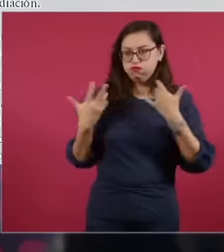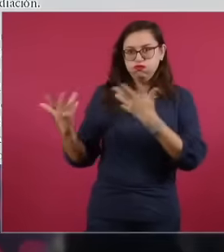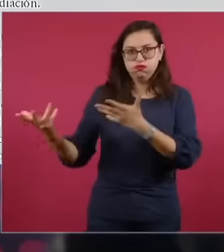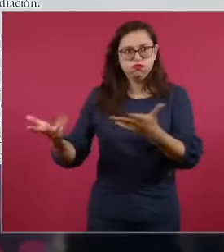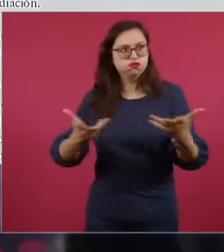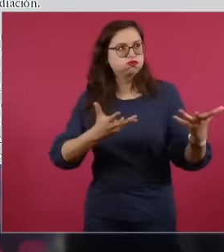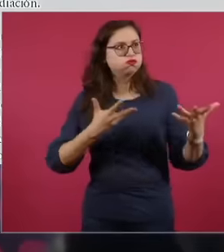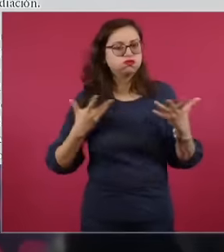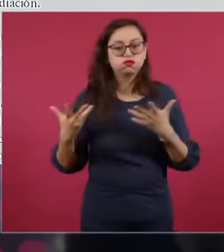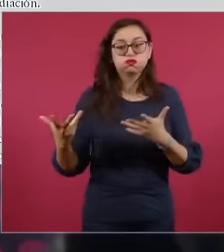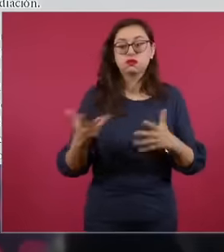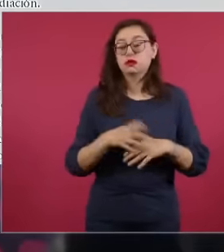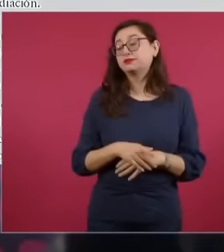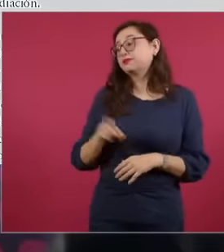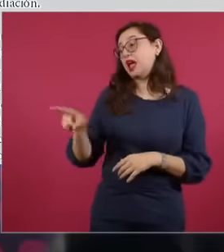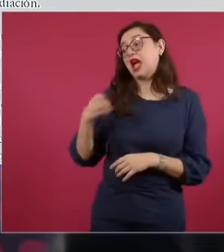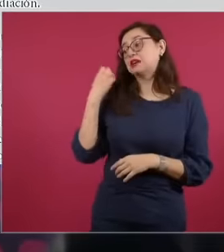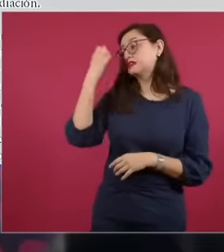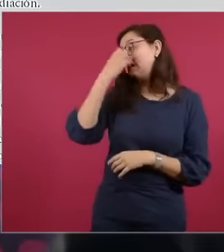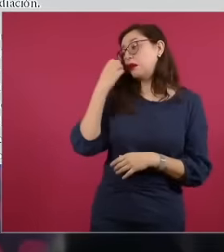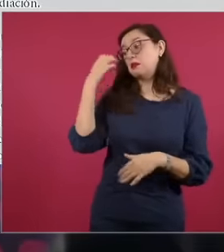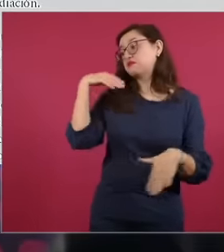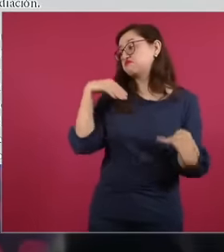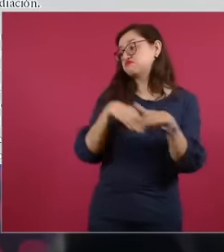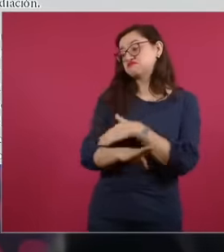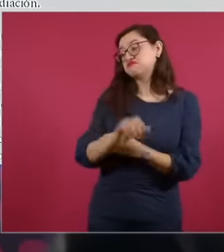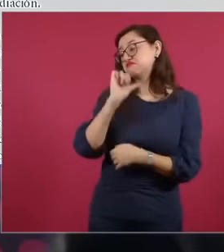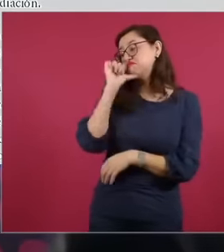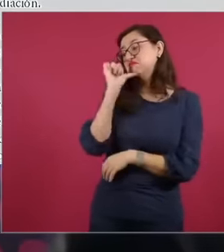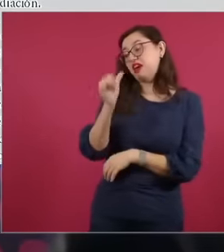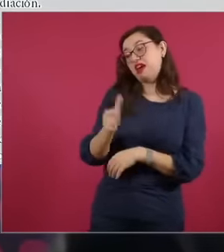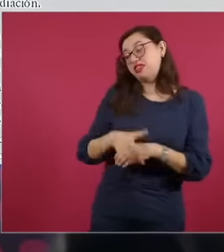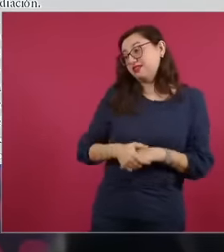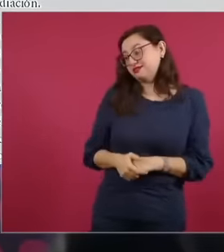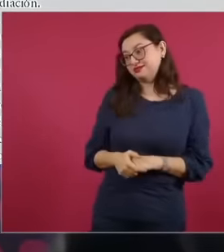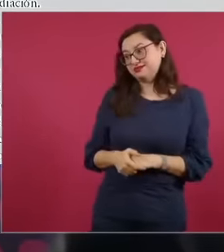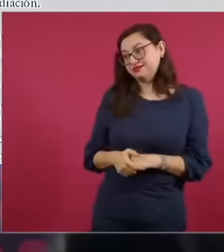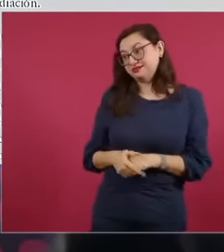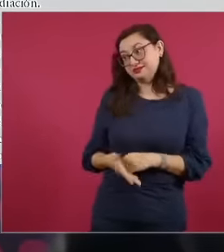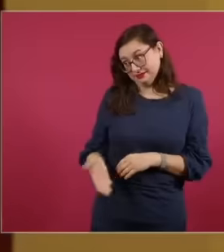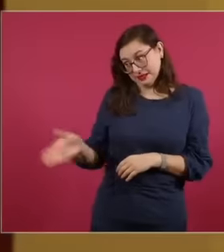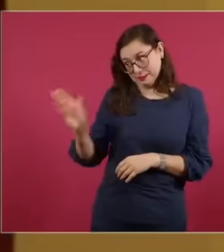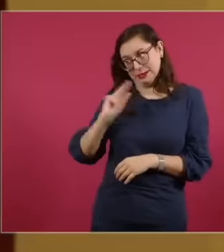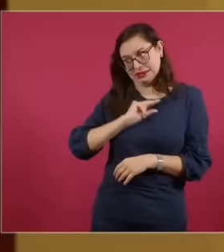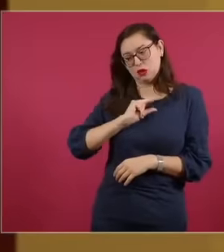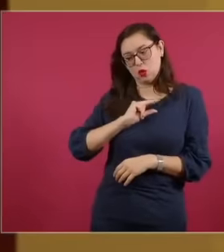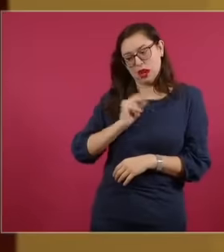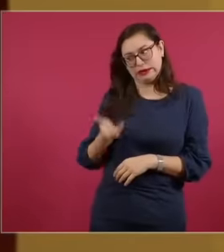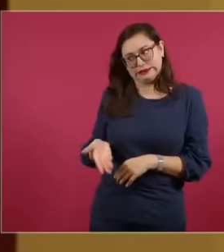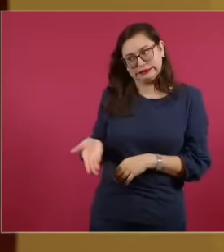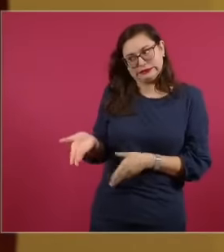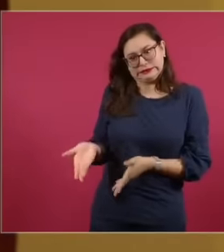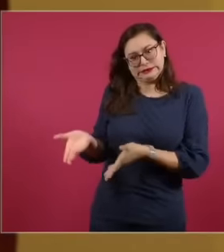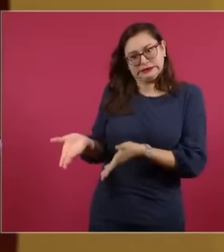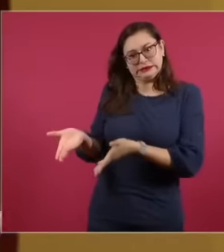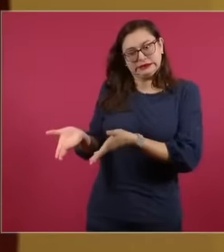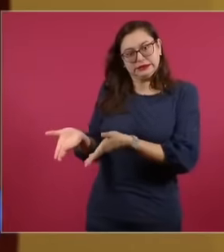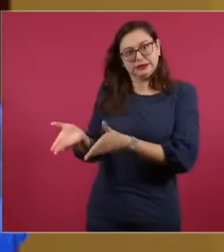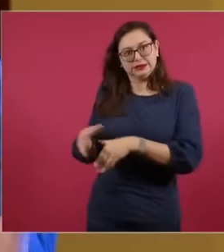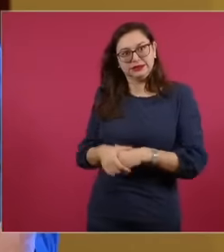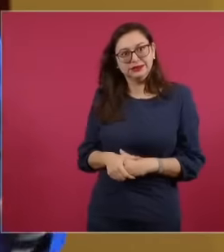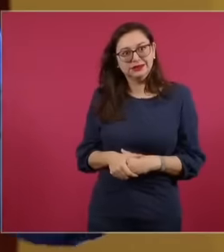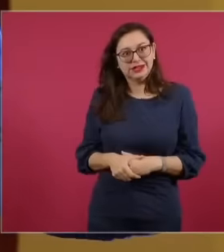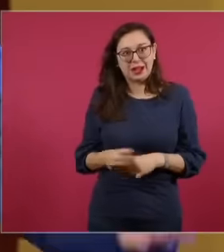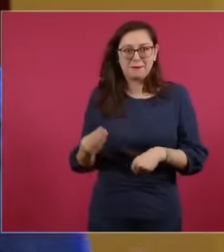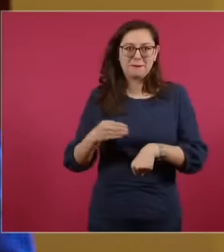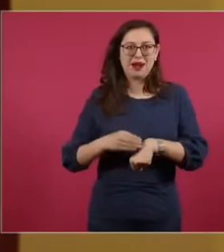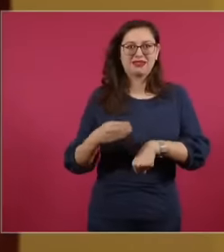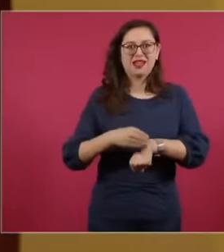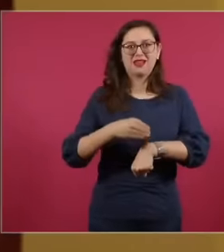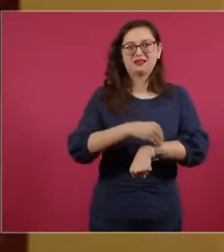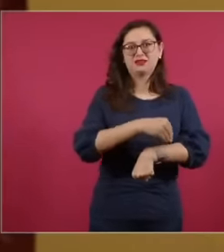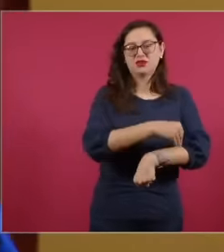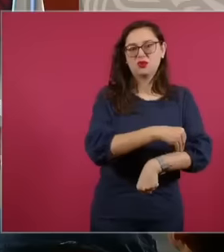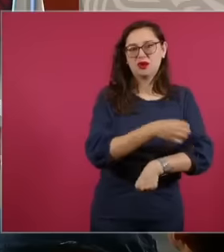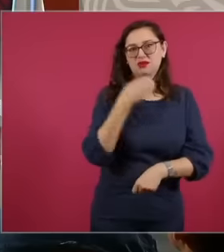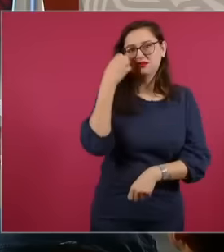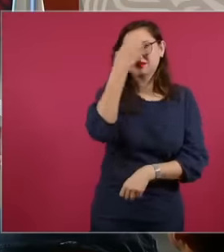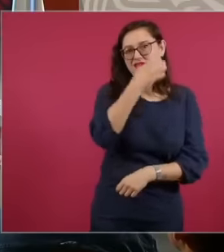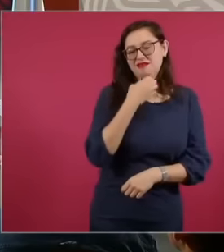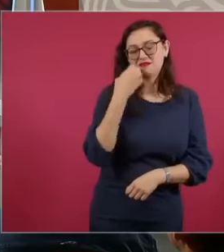admission exam under the pretext. What are we paying for now? Because of this policy